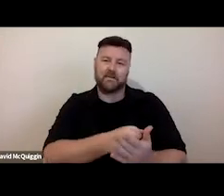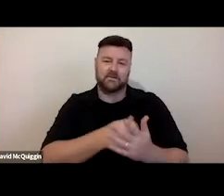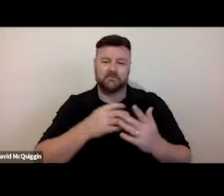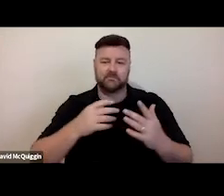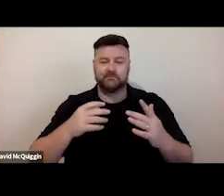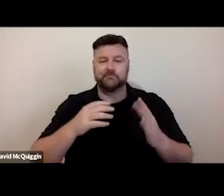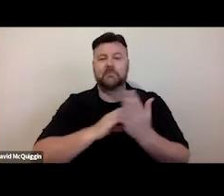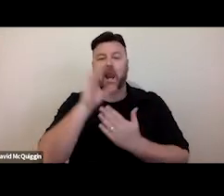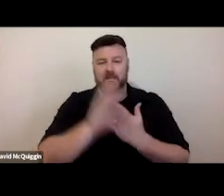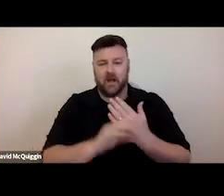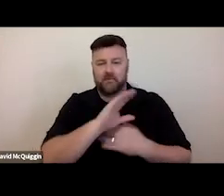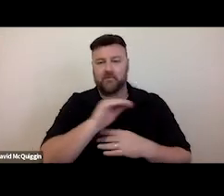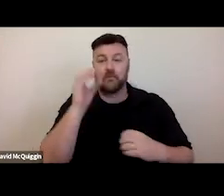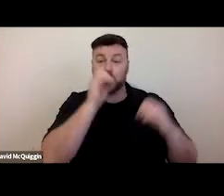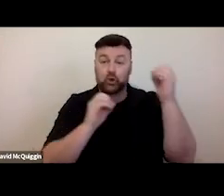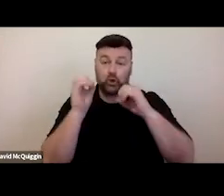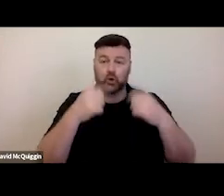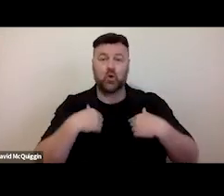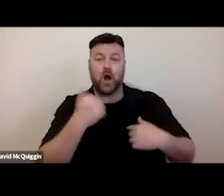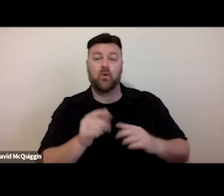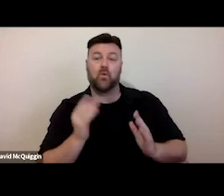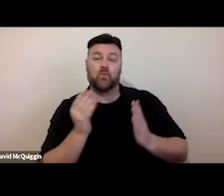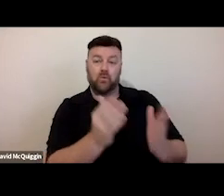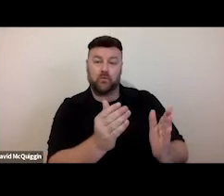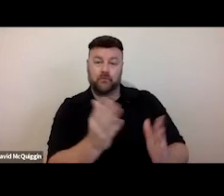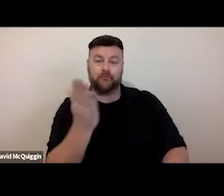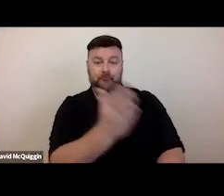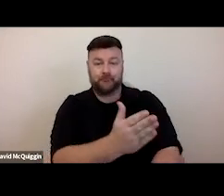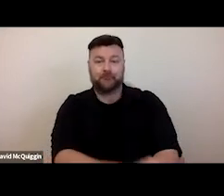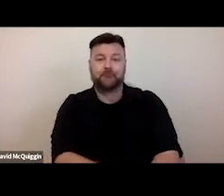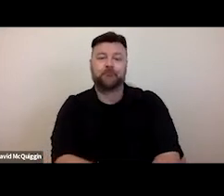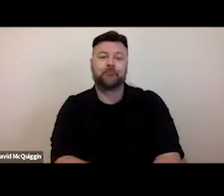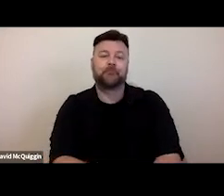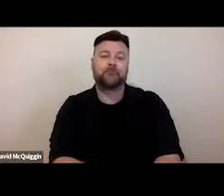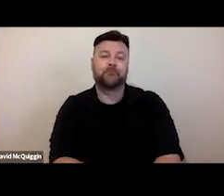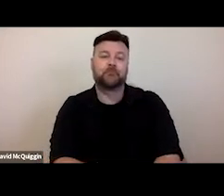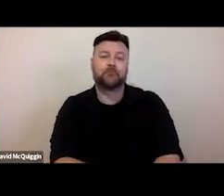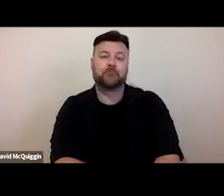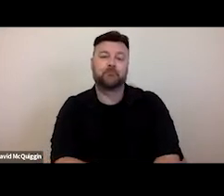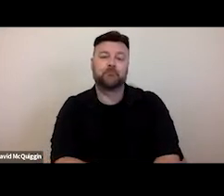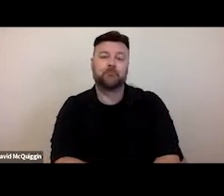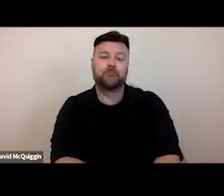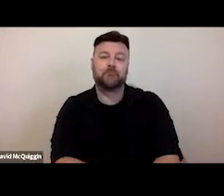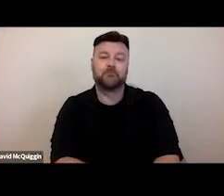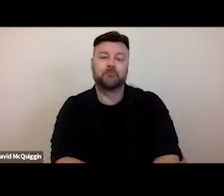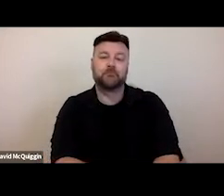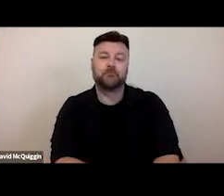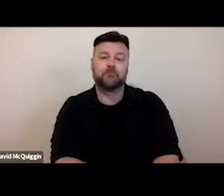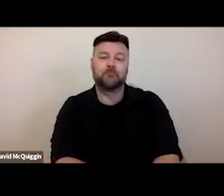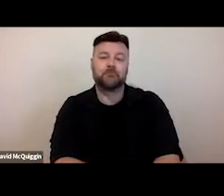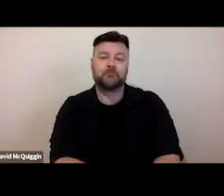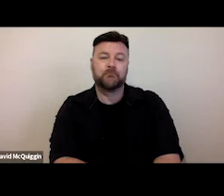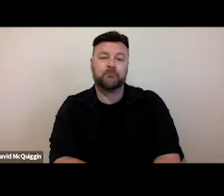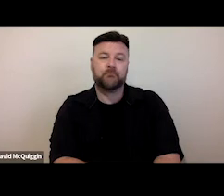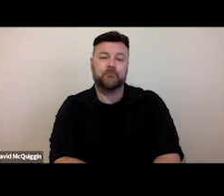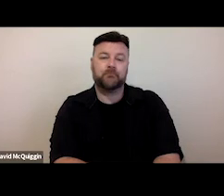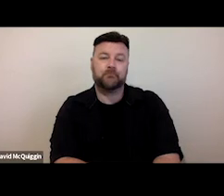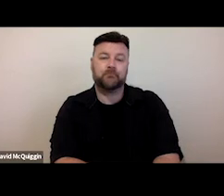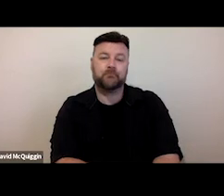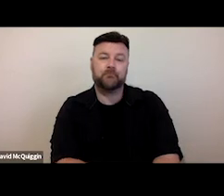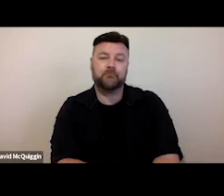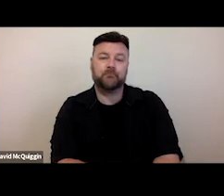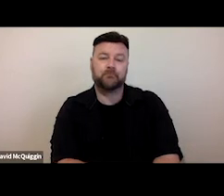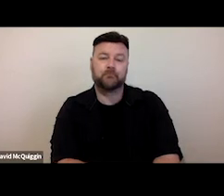Over on the left-hand side, um, I'll get to the venue with